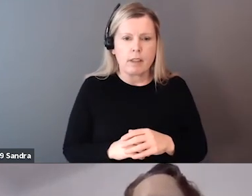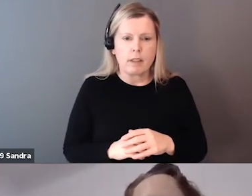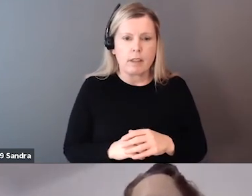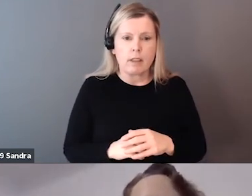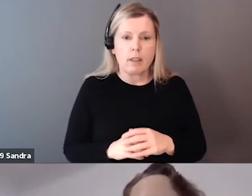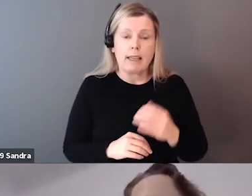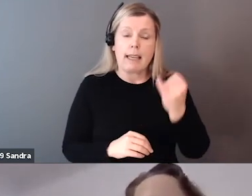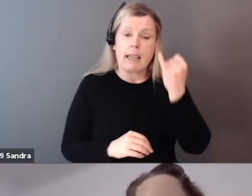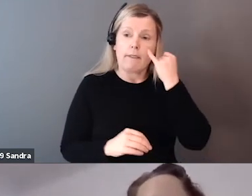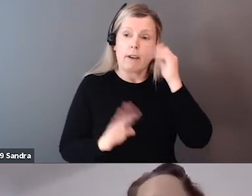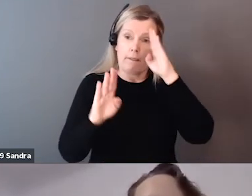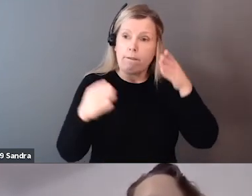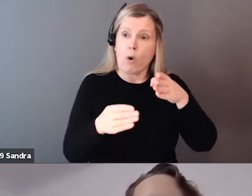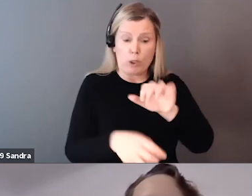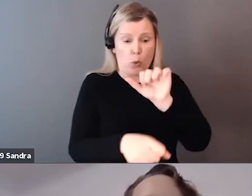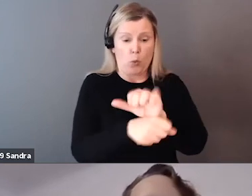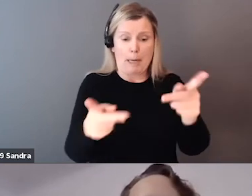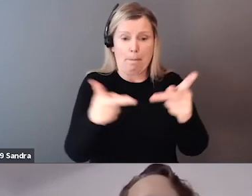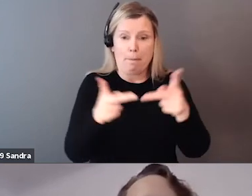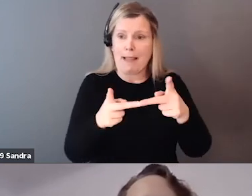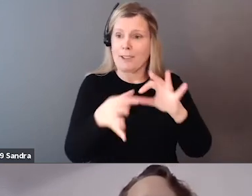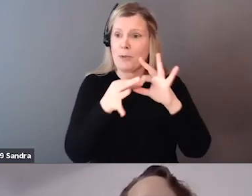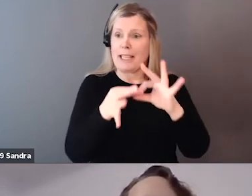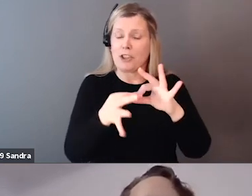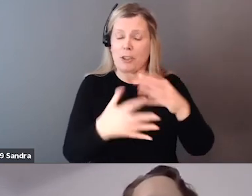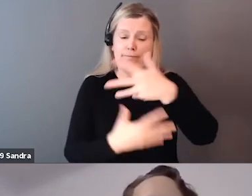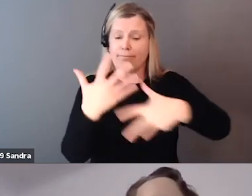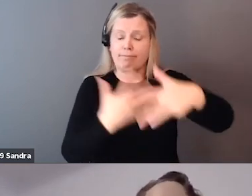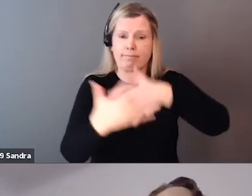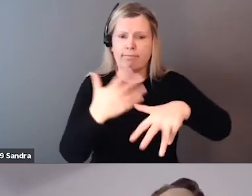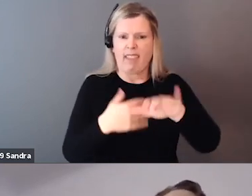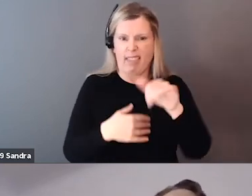workplace relationships roadblock, this is an example of what that page would look like.